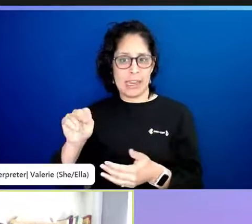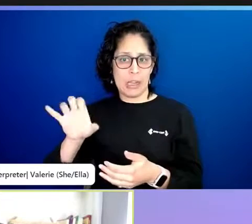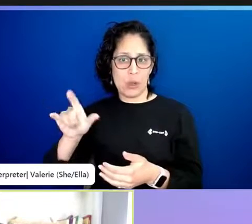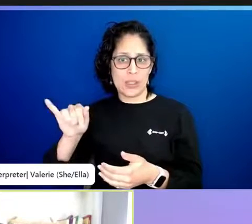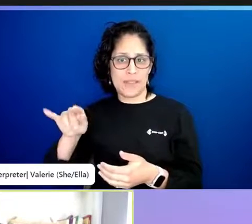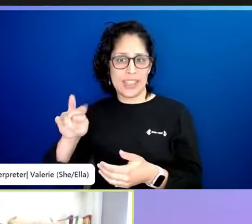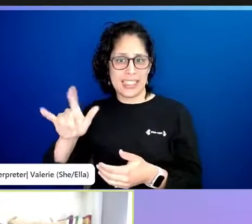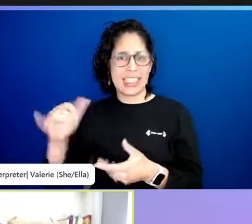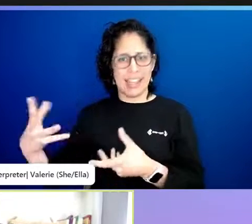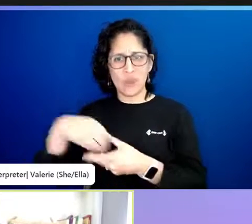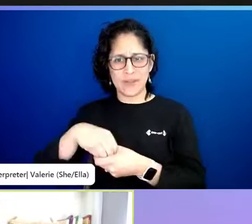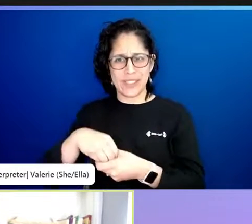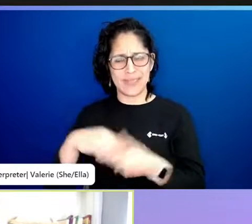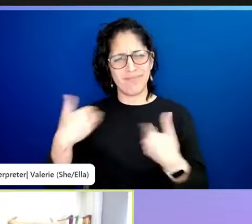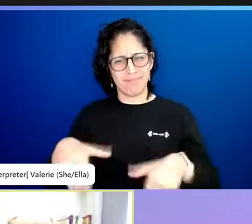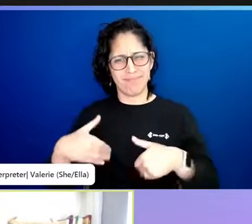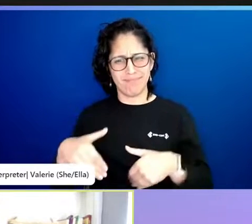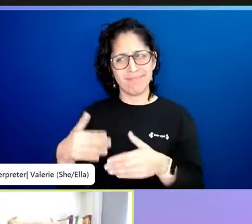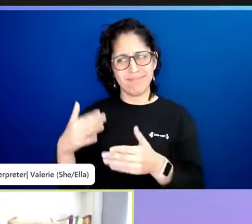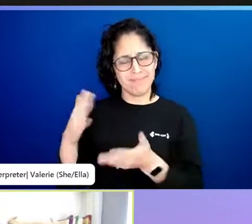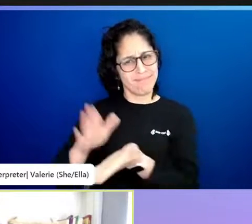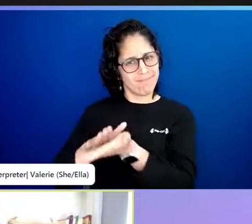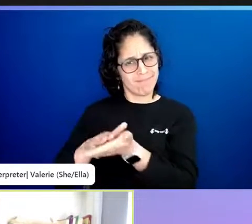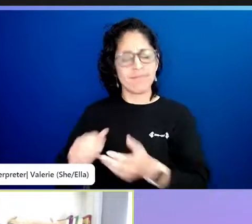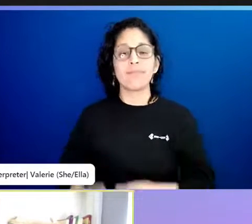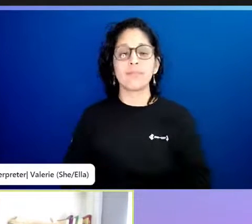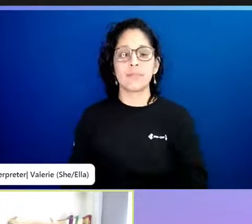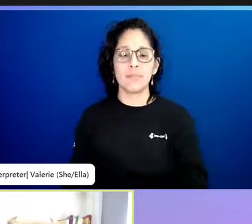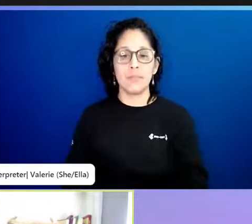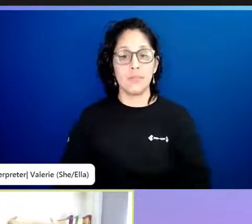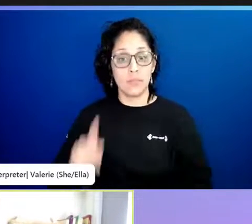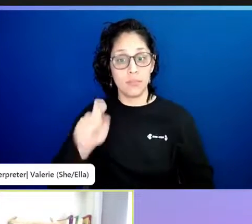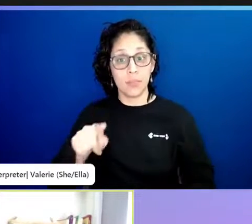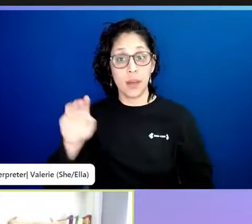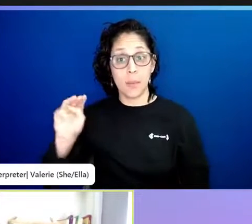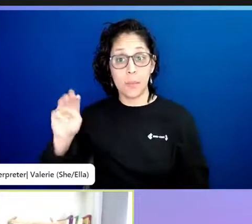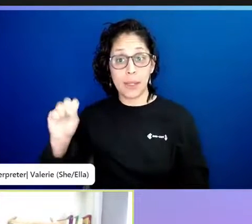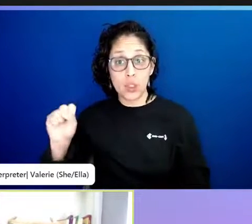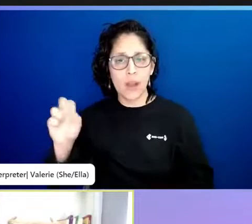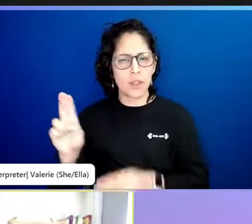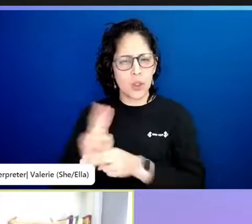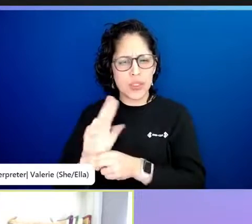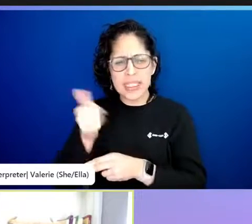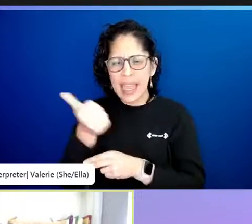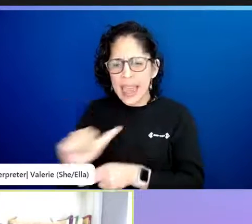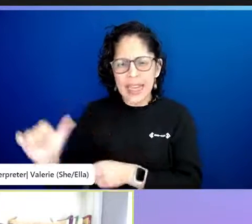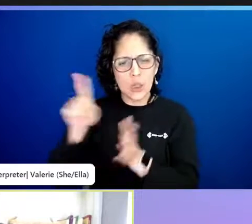question here uh to your knowledge is Microsoft using any research on Flow a positive psychology